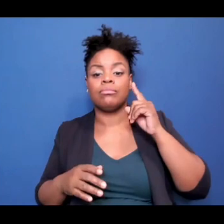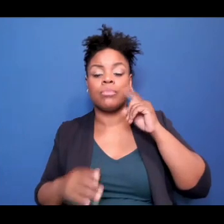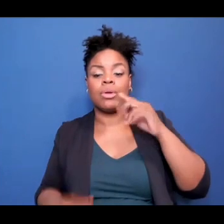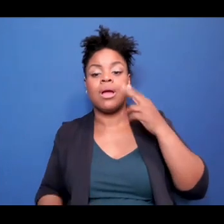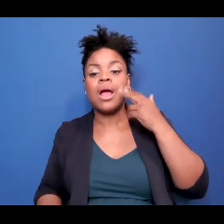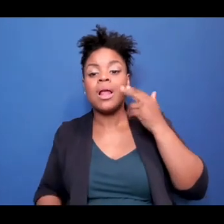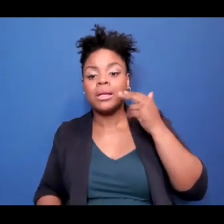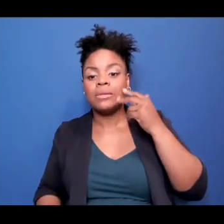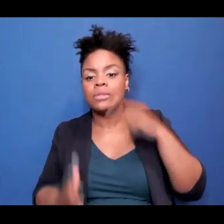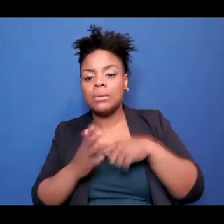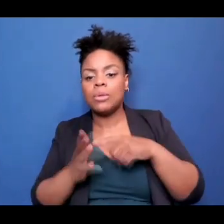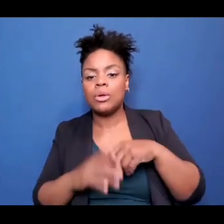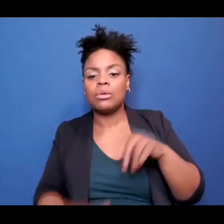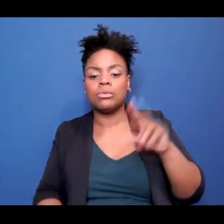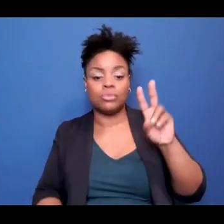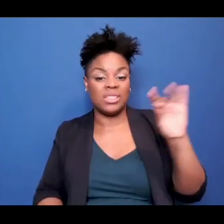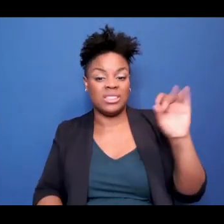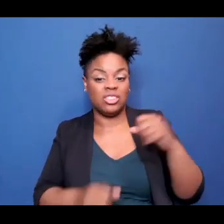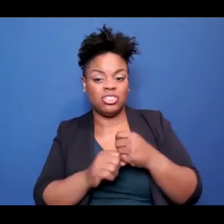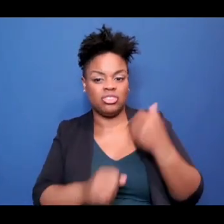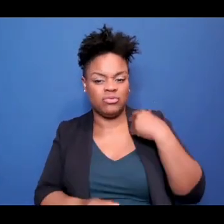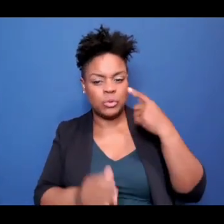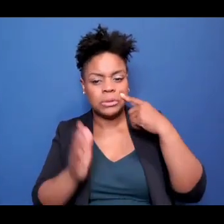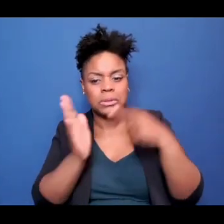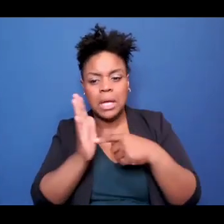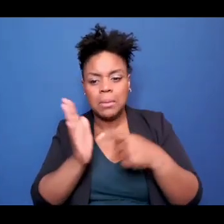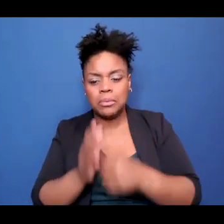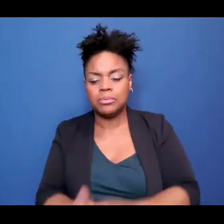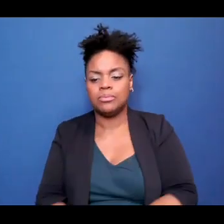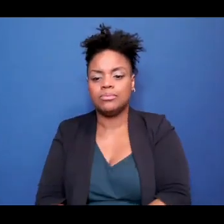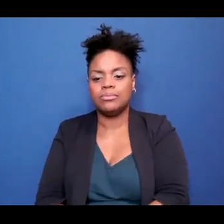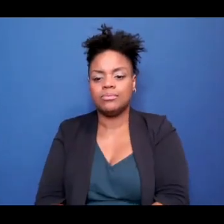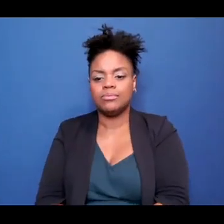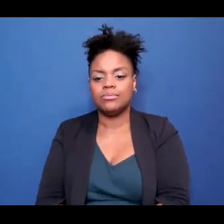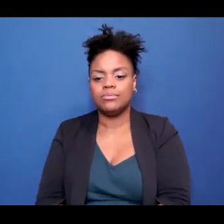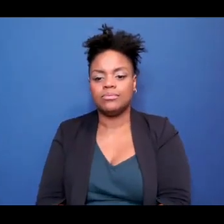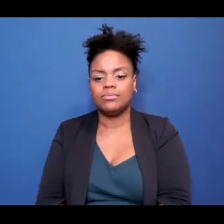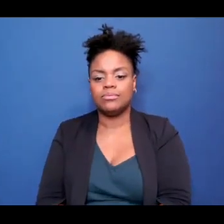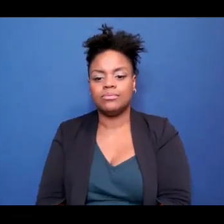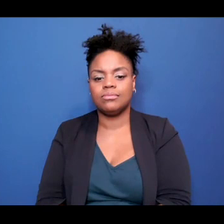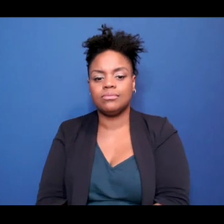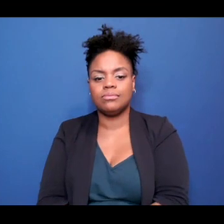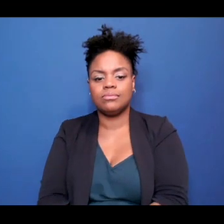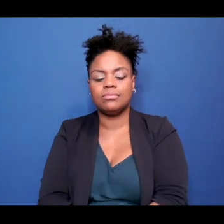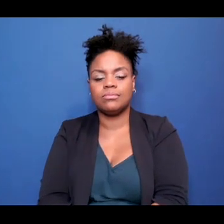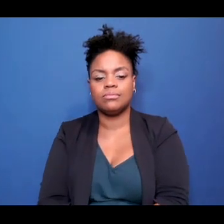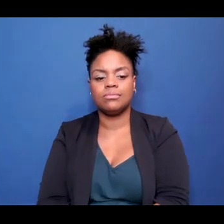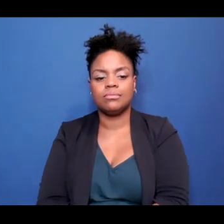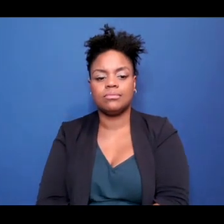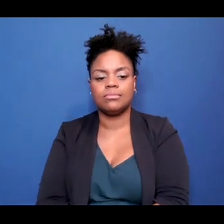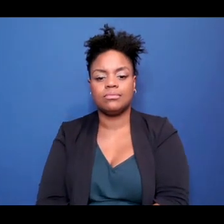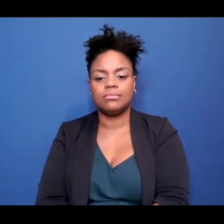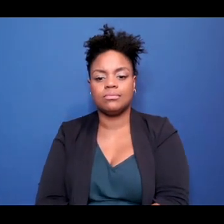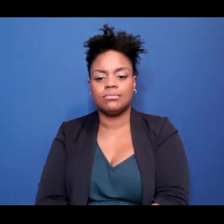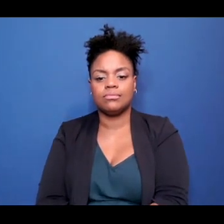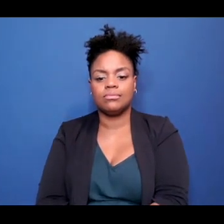IN LOS ANGELES IN 2008 BUT FAST FOOD ACTUALLY CAME QUITE LATE TO BLACK NEIGHBORHOODS, PASSED OVER THESE COMMUNITY NOT SIMPLY